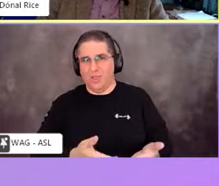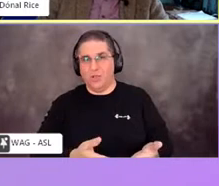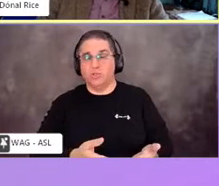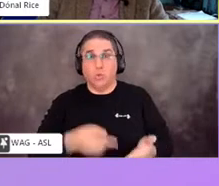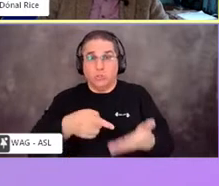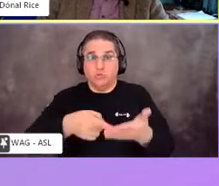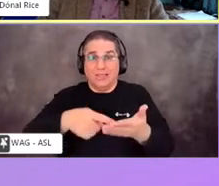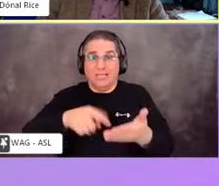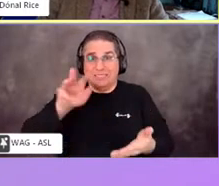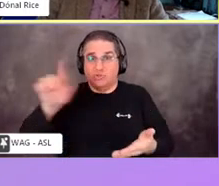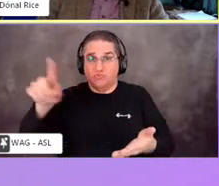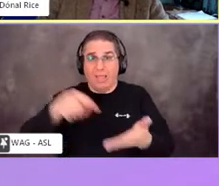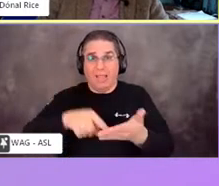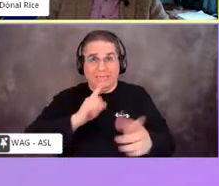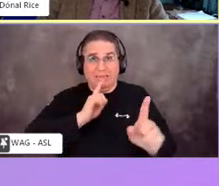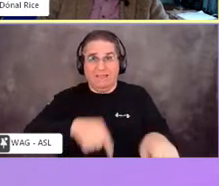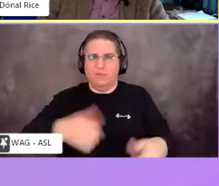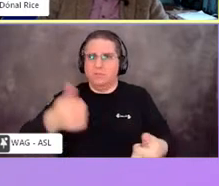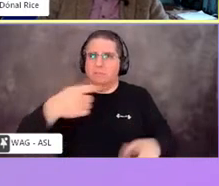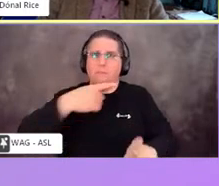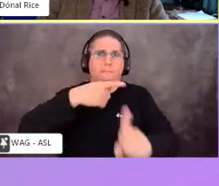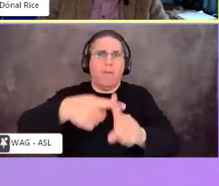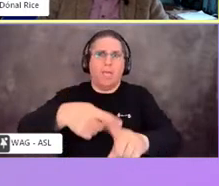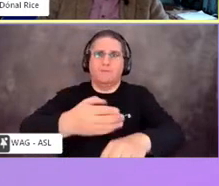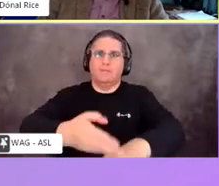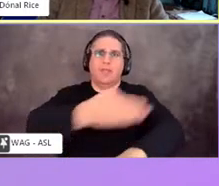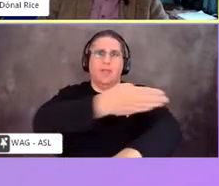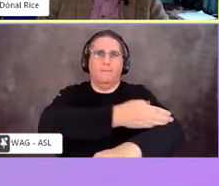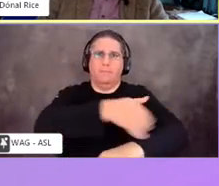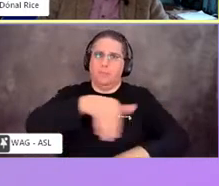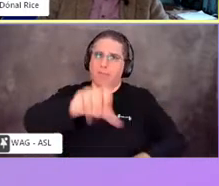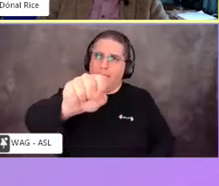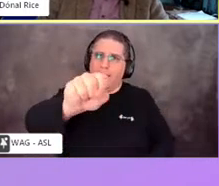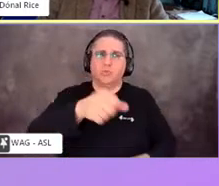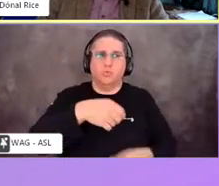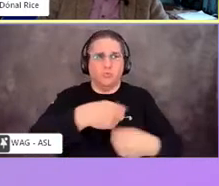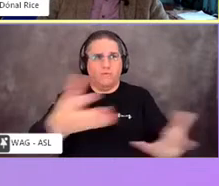design. So it's usable and accessible to the widest group of people possible period so